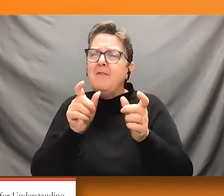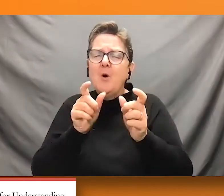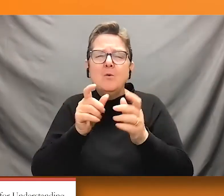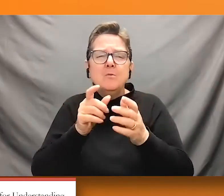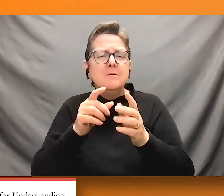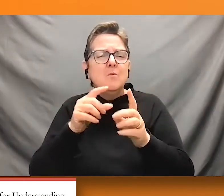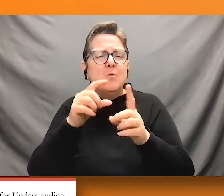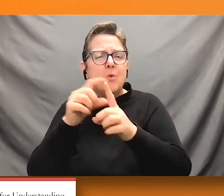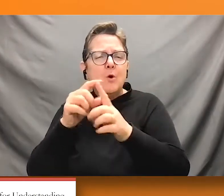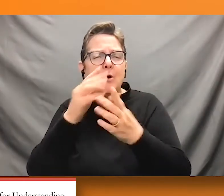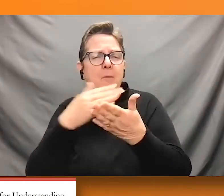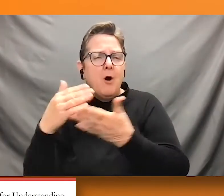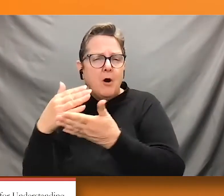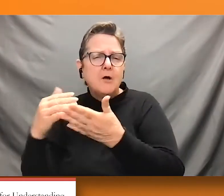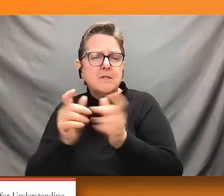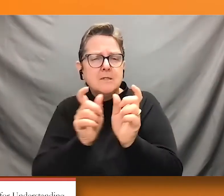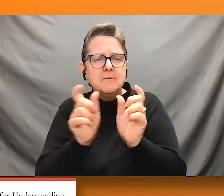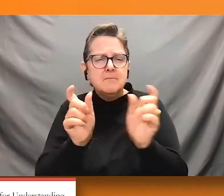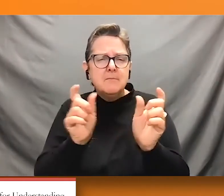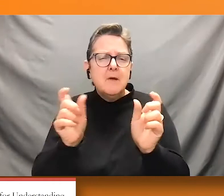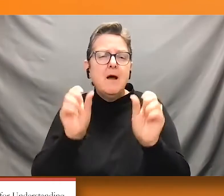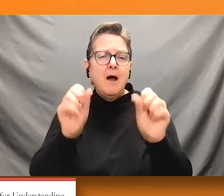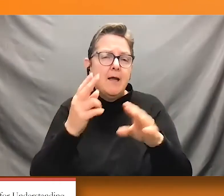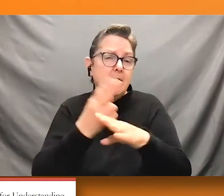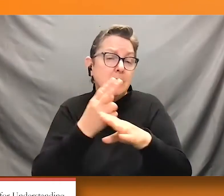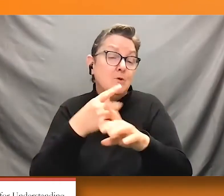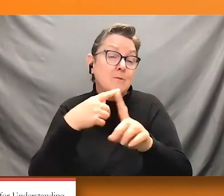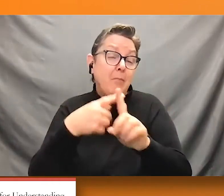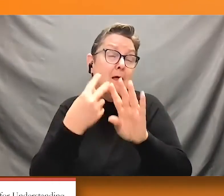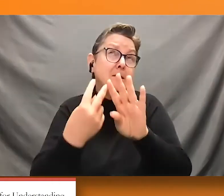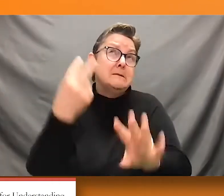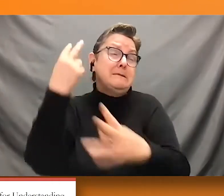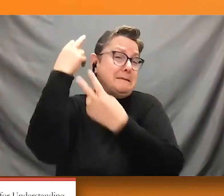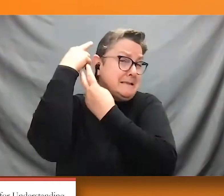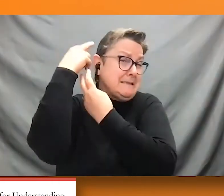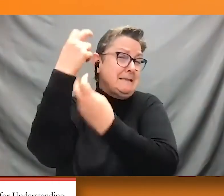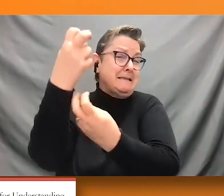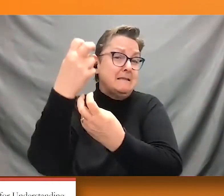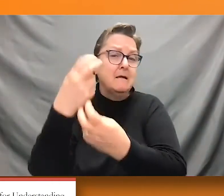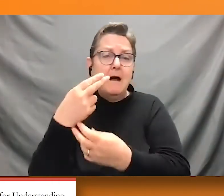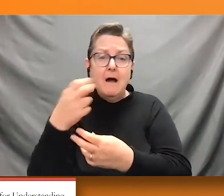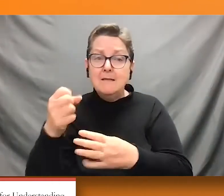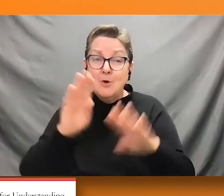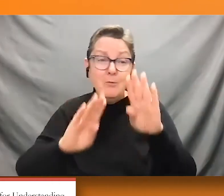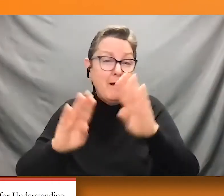the biology class I probably took a long, long time ago would help me get through it.